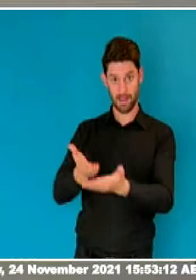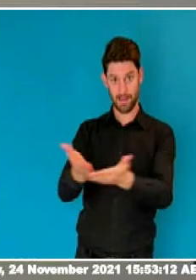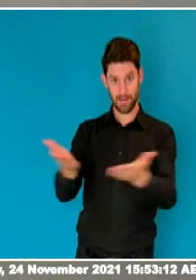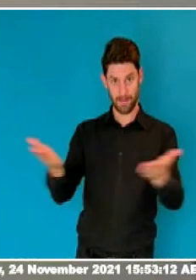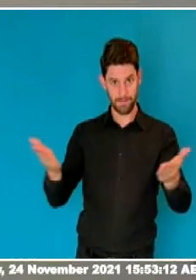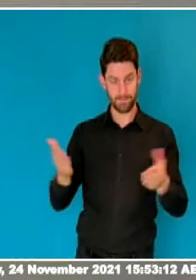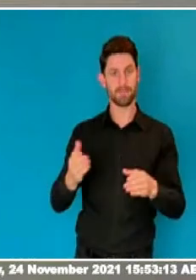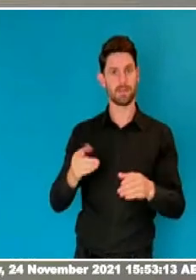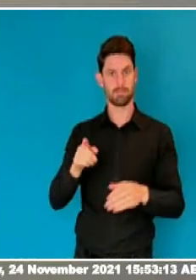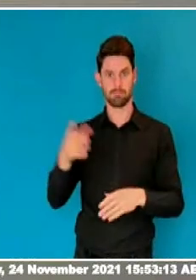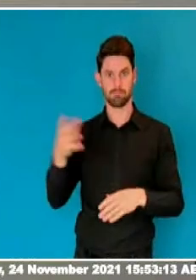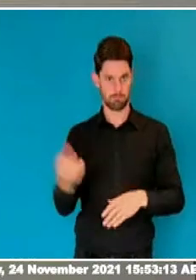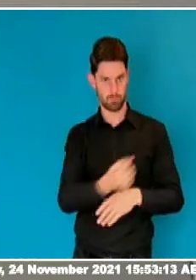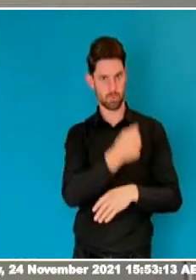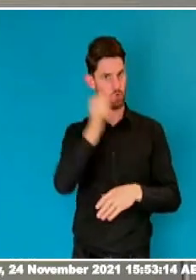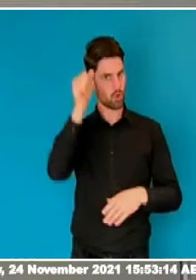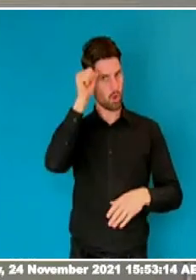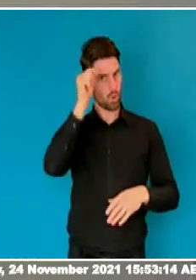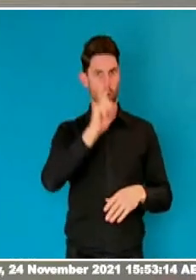with the global minimum requirements.